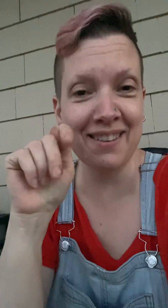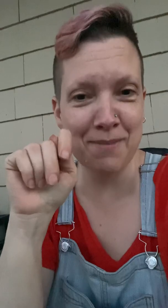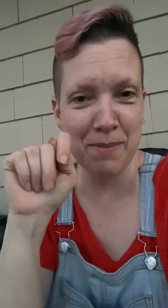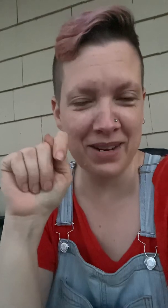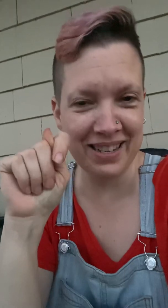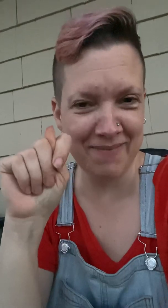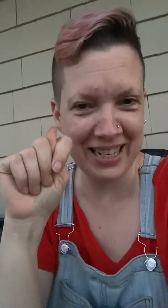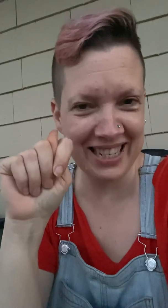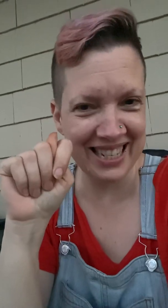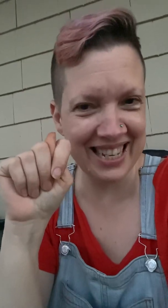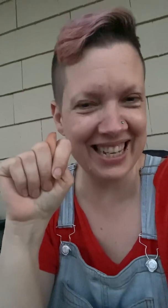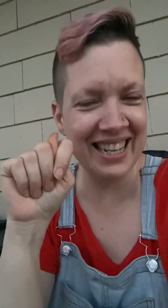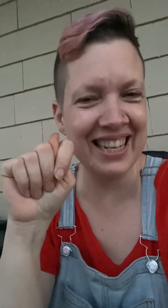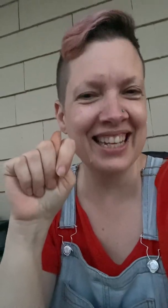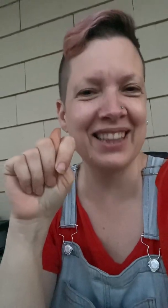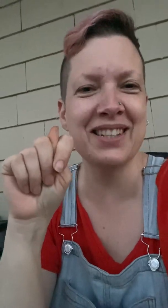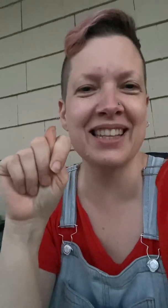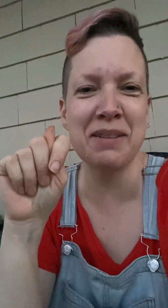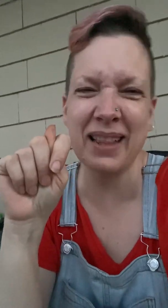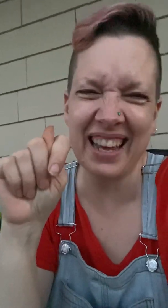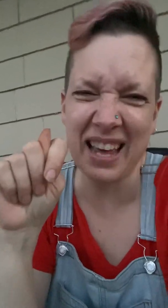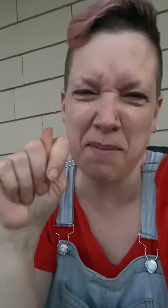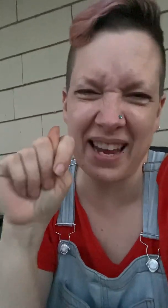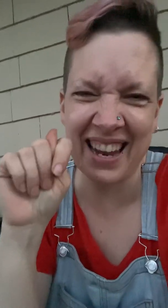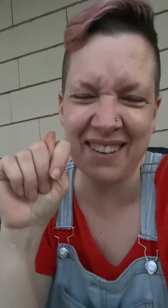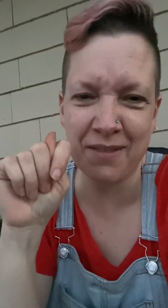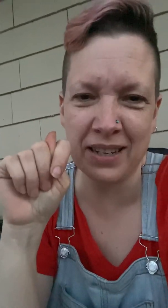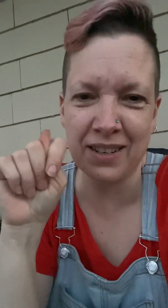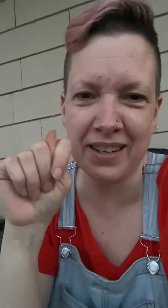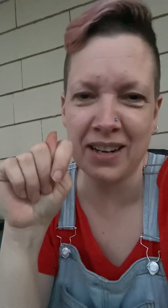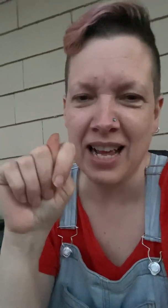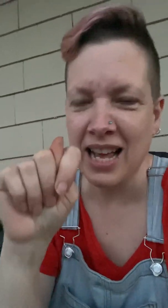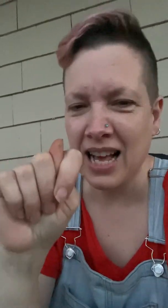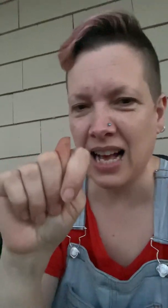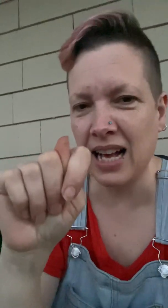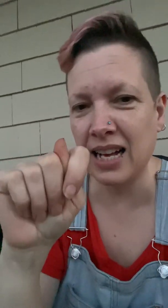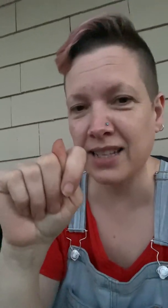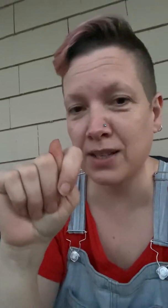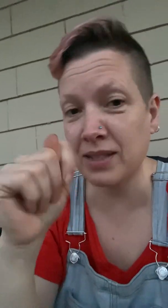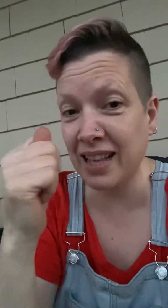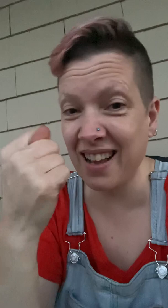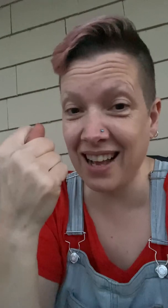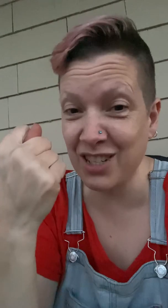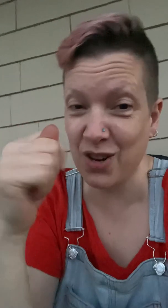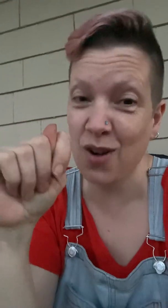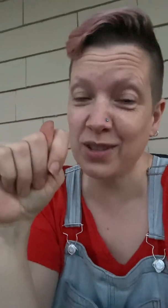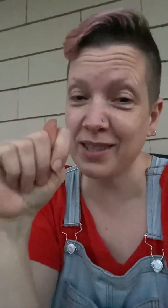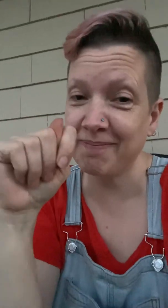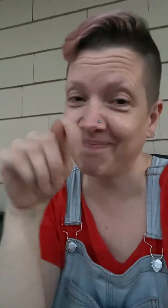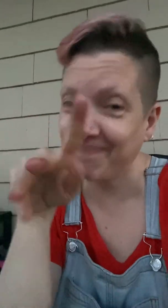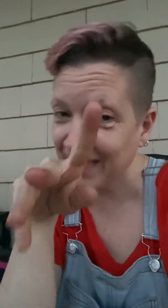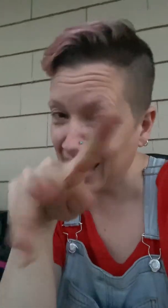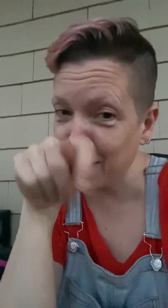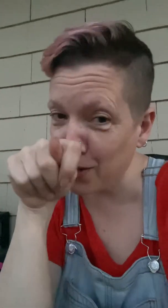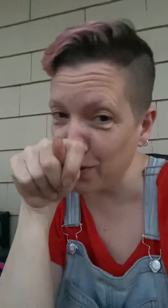Remember I mentioned T looks a little bit like M and N when you're here? So it's like "I got your nose" "Got your nose!"